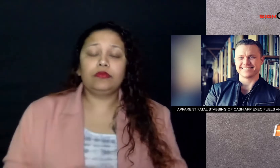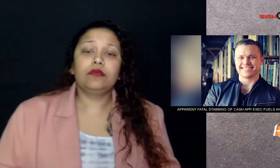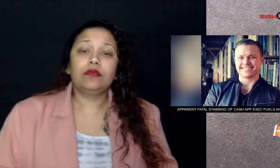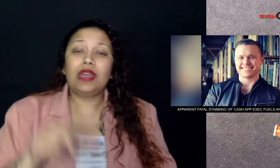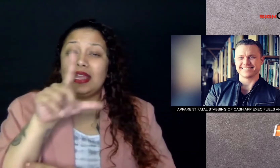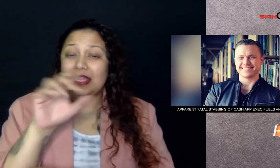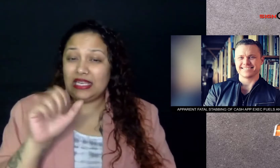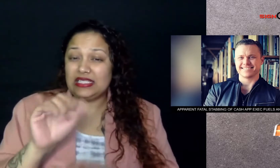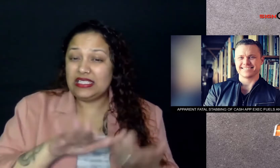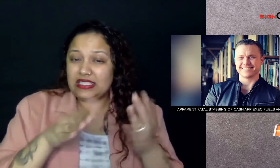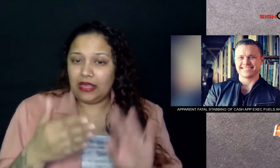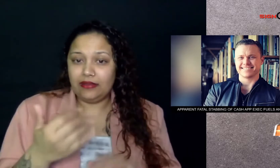previous decades.